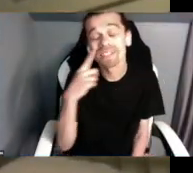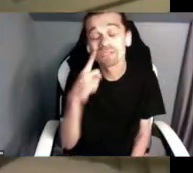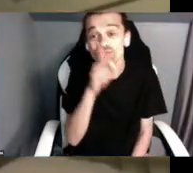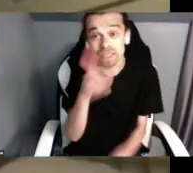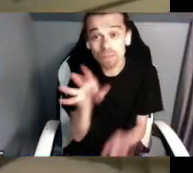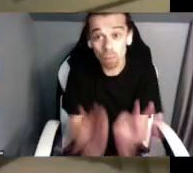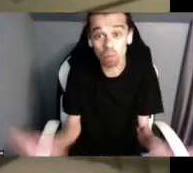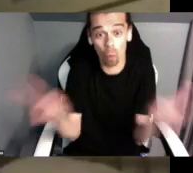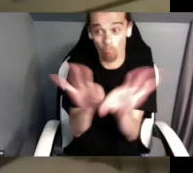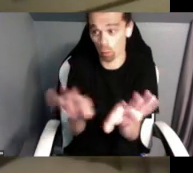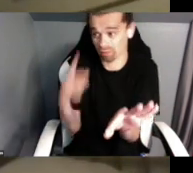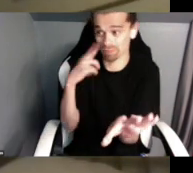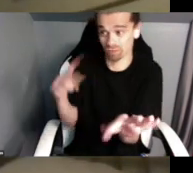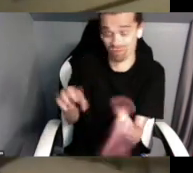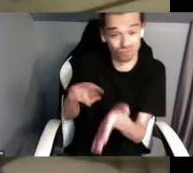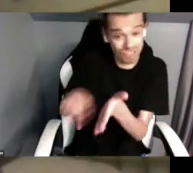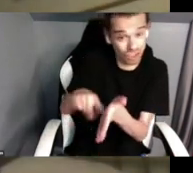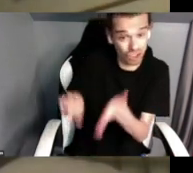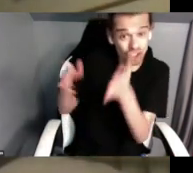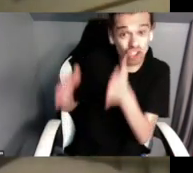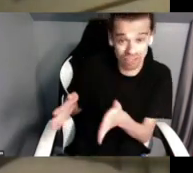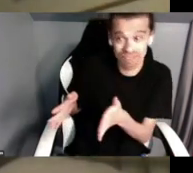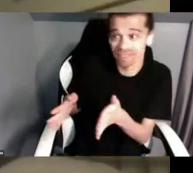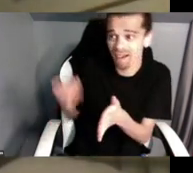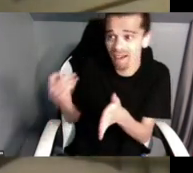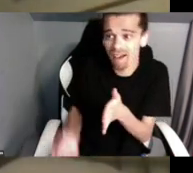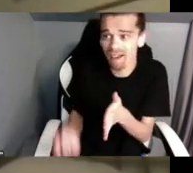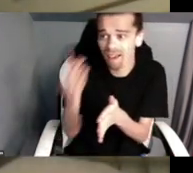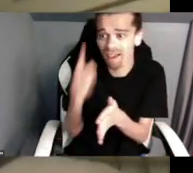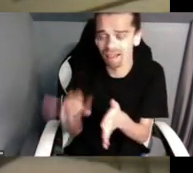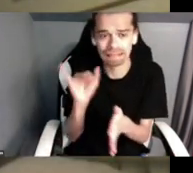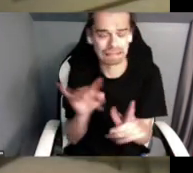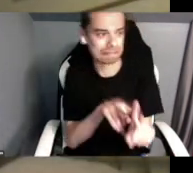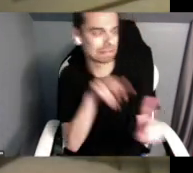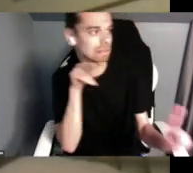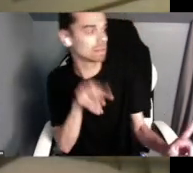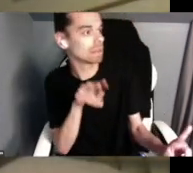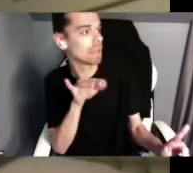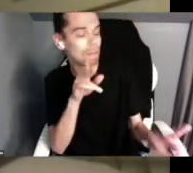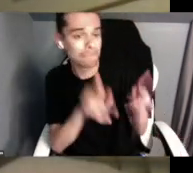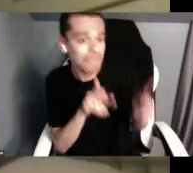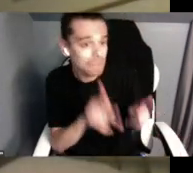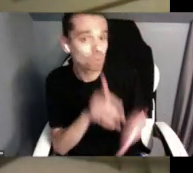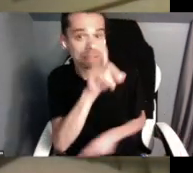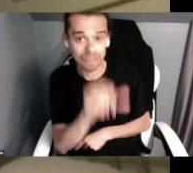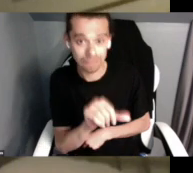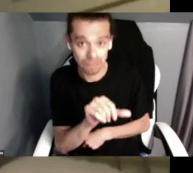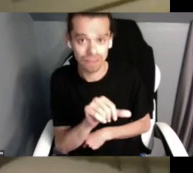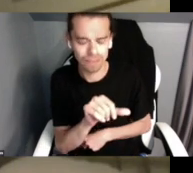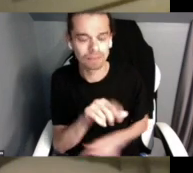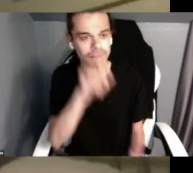understand that people with disabilities, especially people of color and